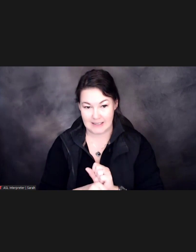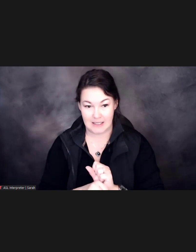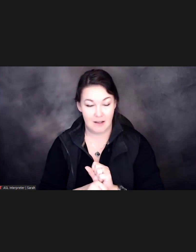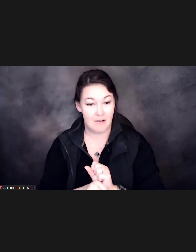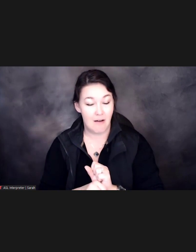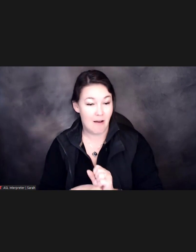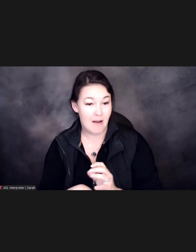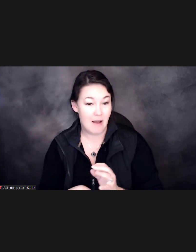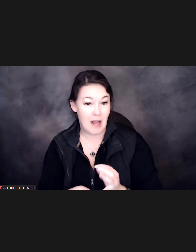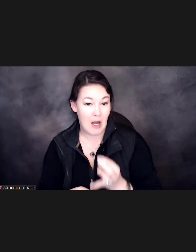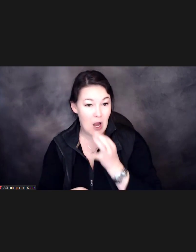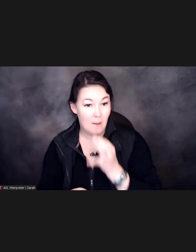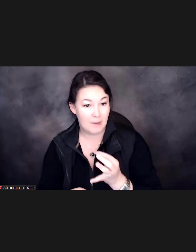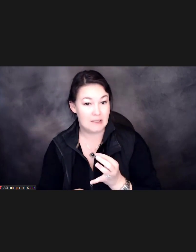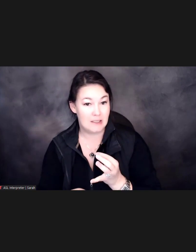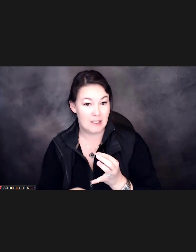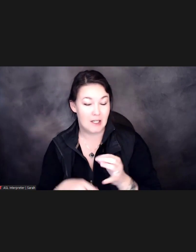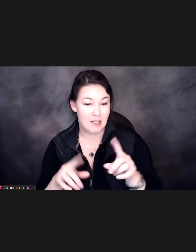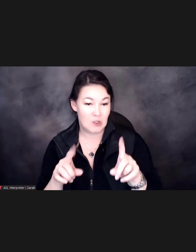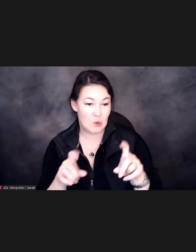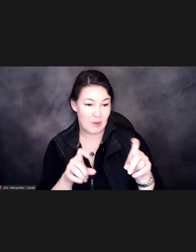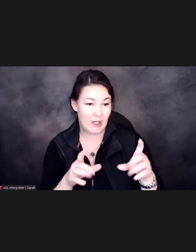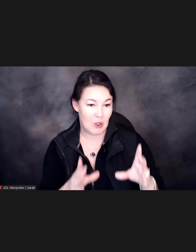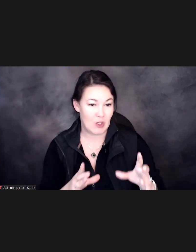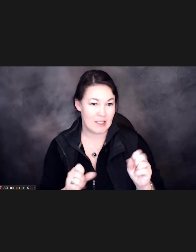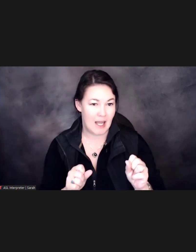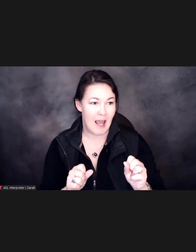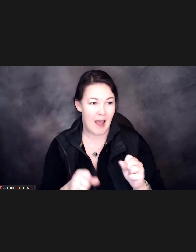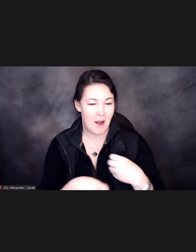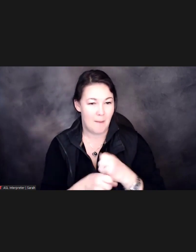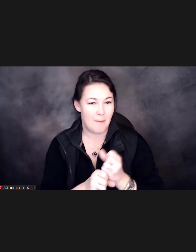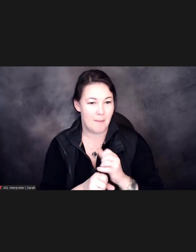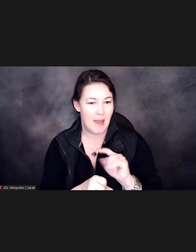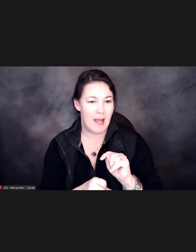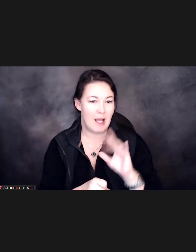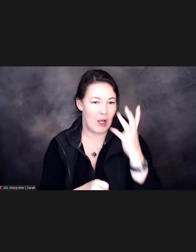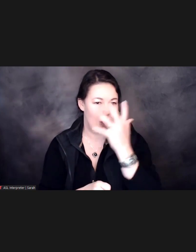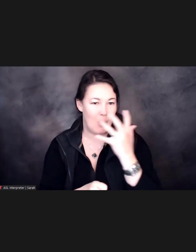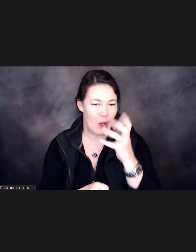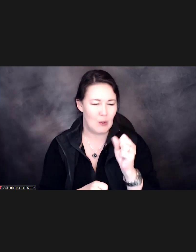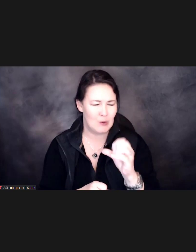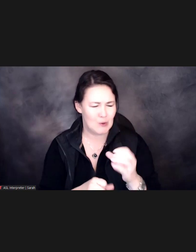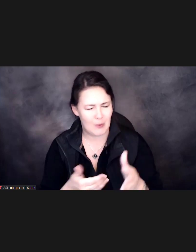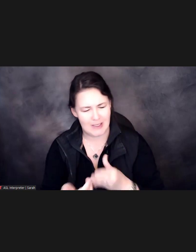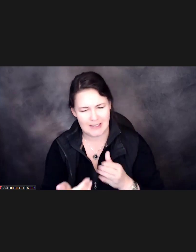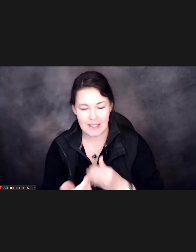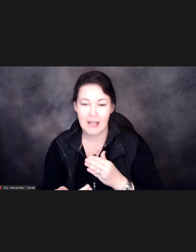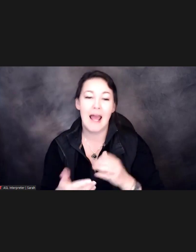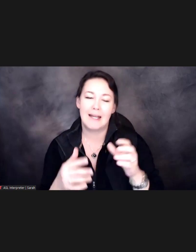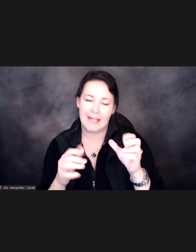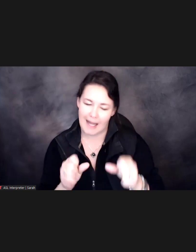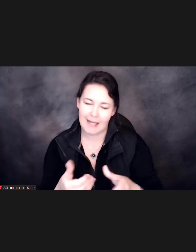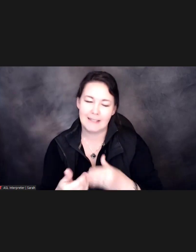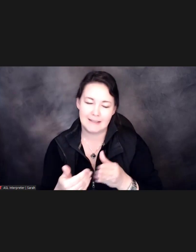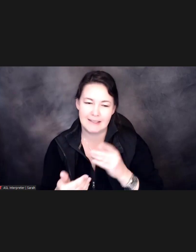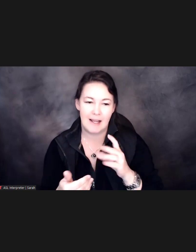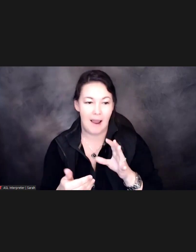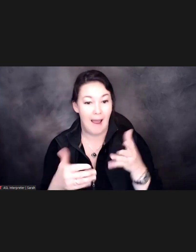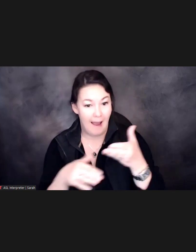look so easy, and it, often, can be easy, once you've been trained and have had a little practice.